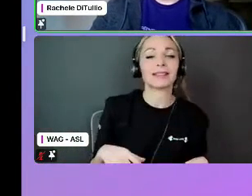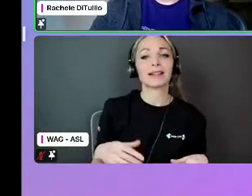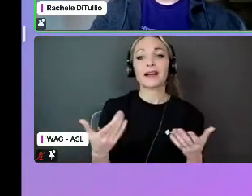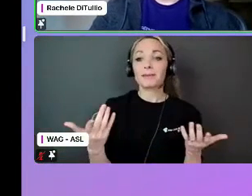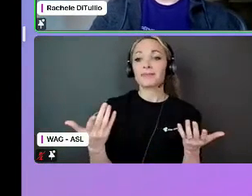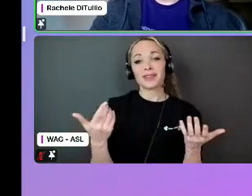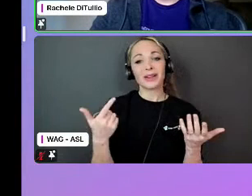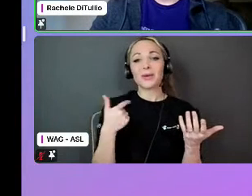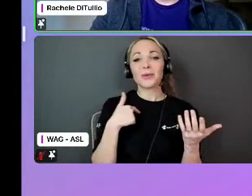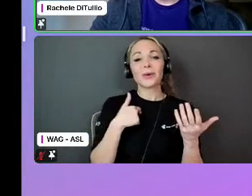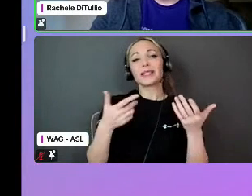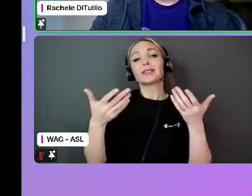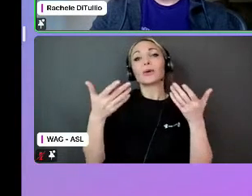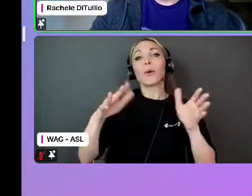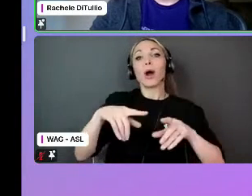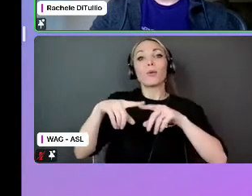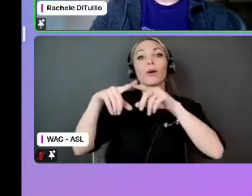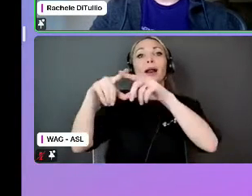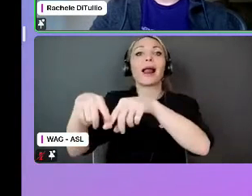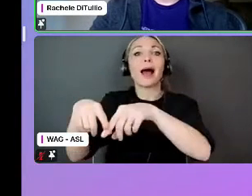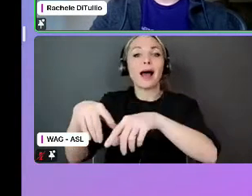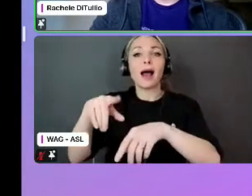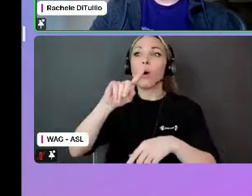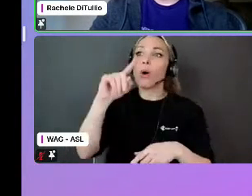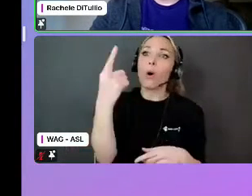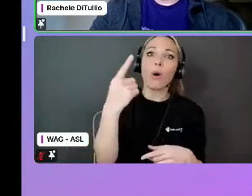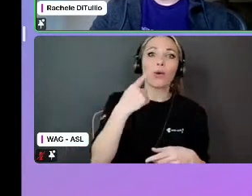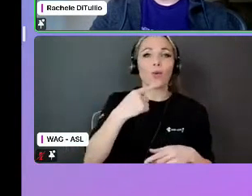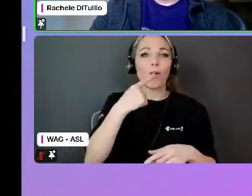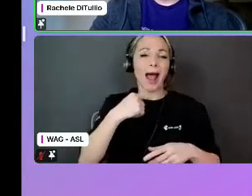color alone to convey errors, like using the color red. We